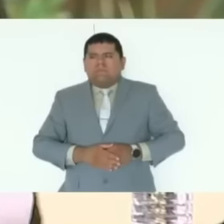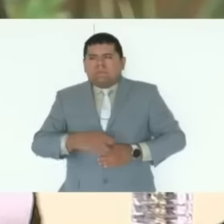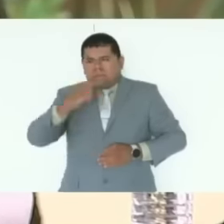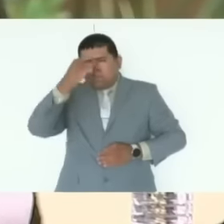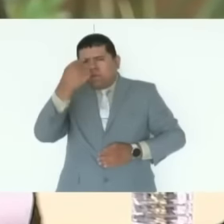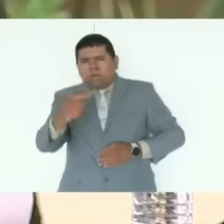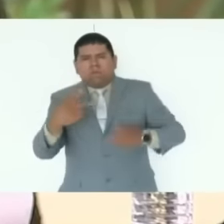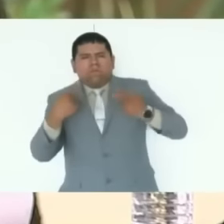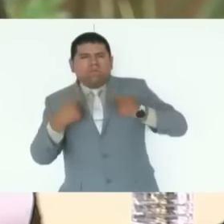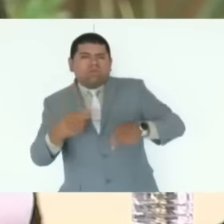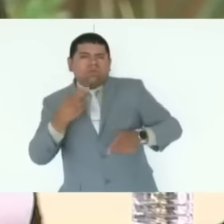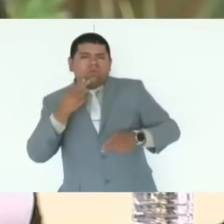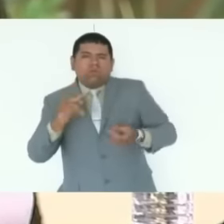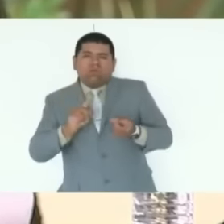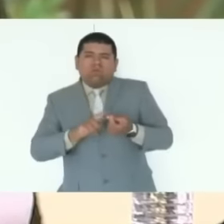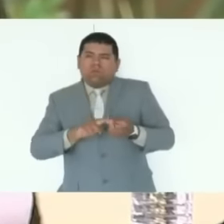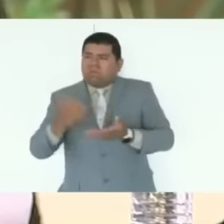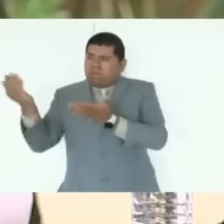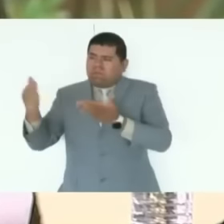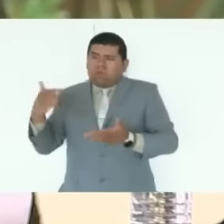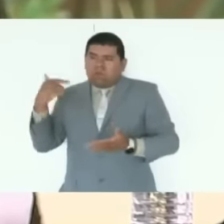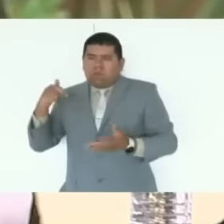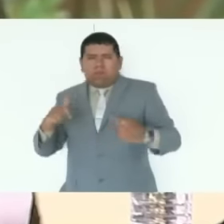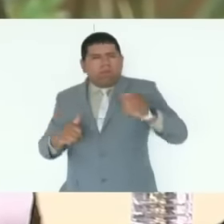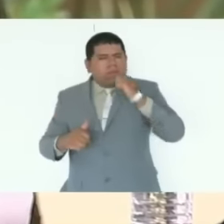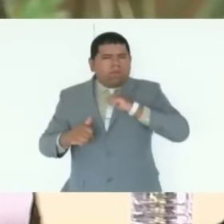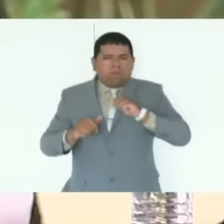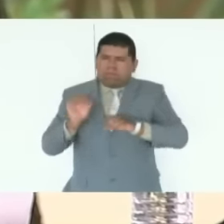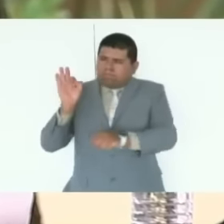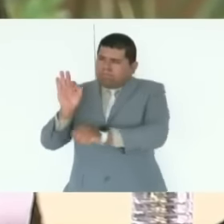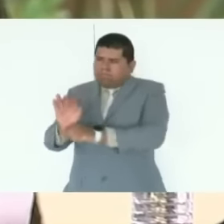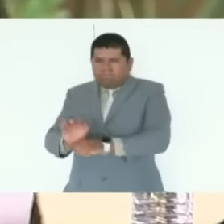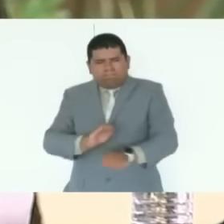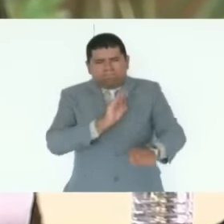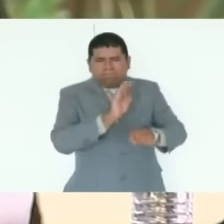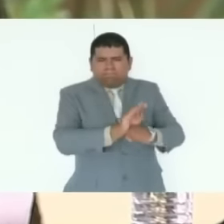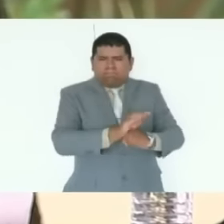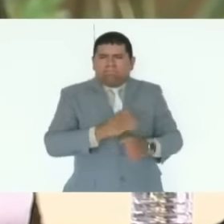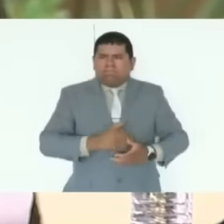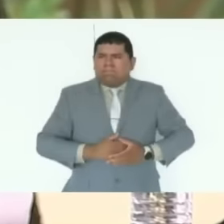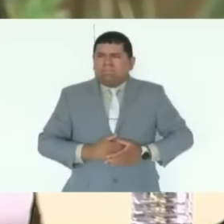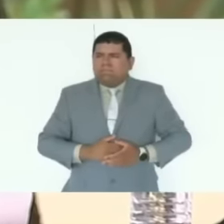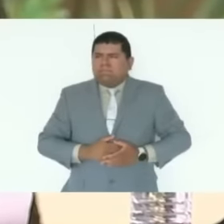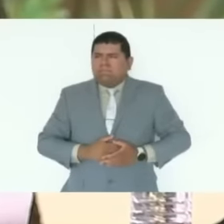coming from Guadalajara and Tepic. President, I would like to highlight that the Guadalajara Vallarta axis